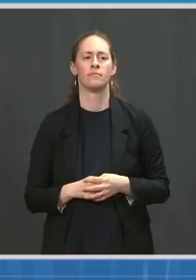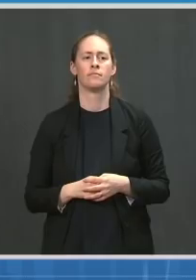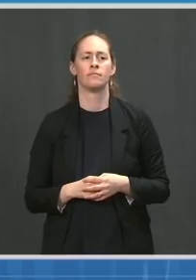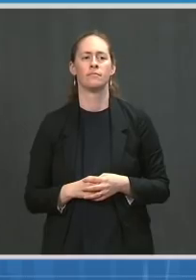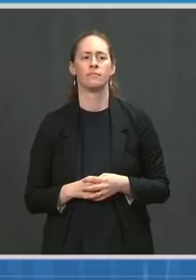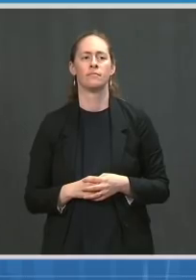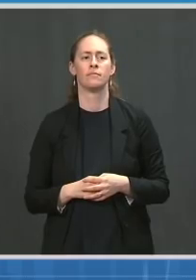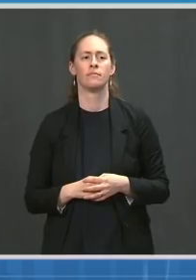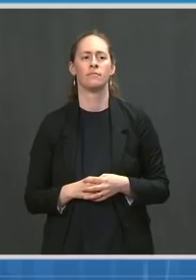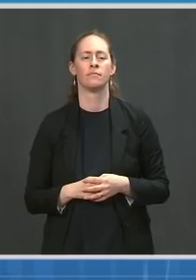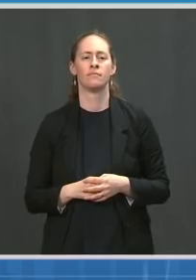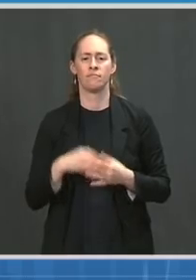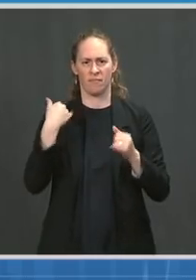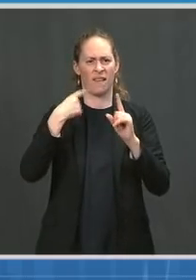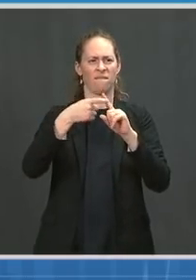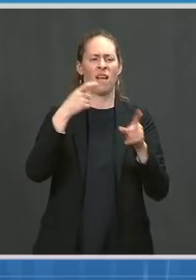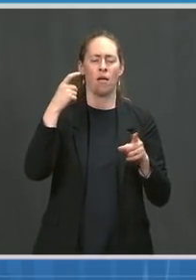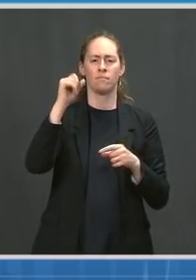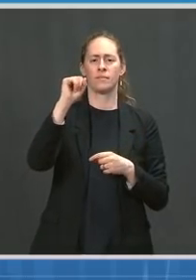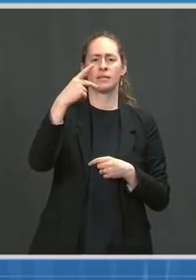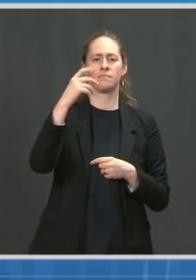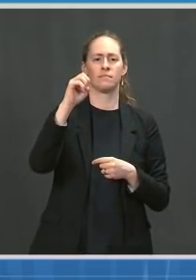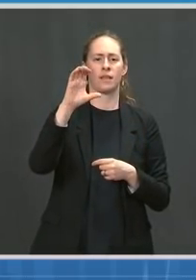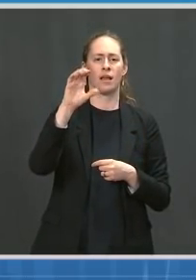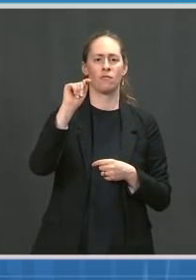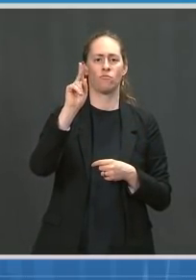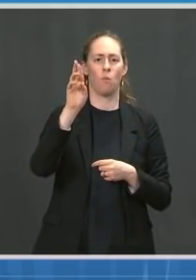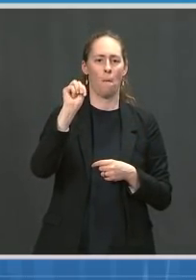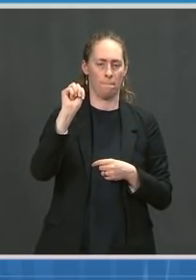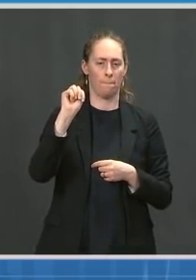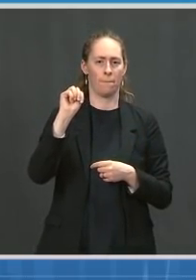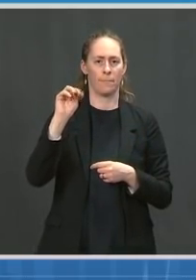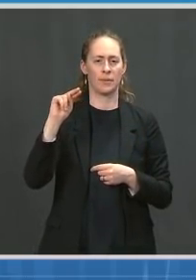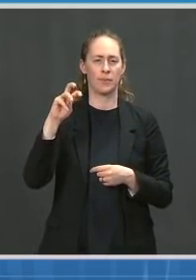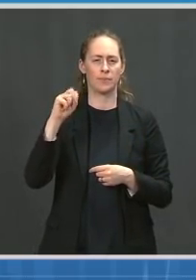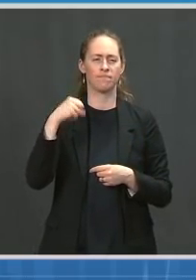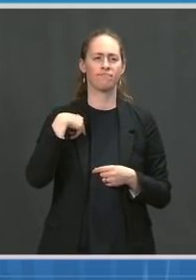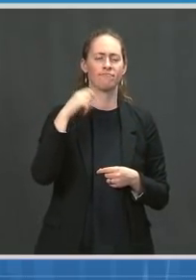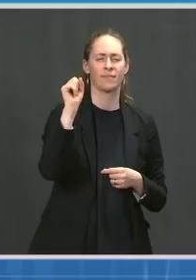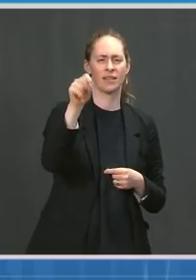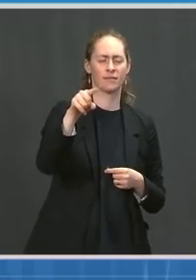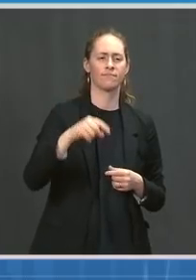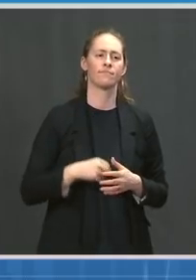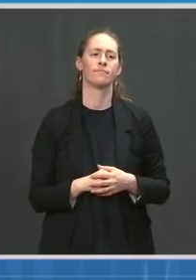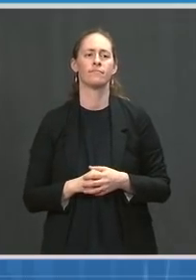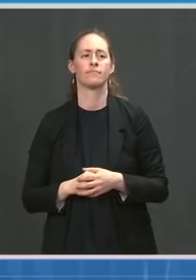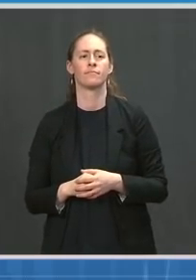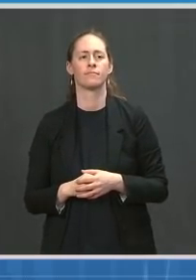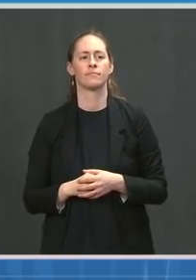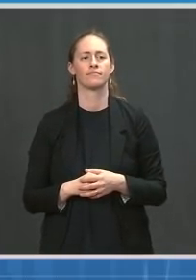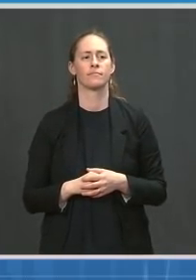The Press: Hi. Thank you for taking my question. In light of new variants circulating and the need to vaccinate as many people as possible,